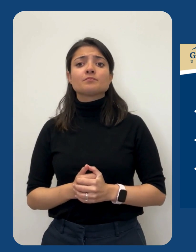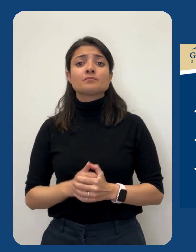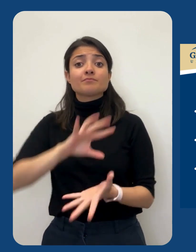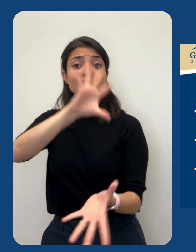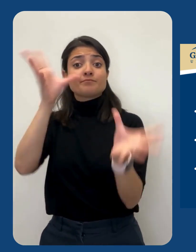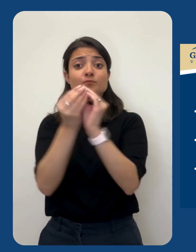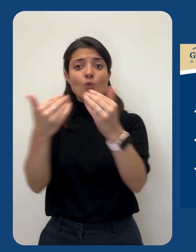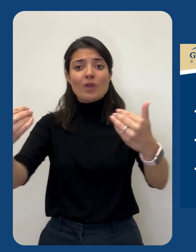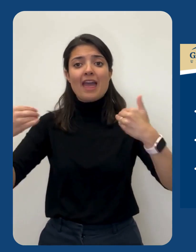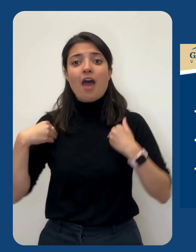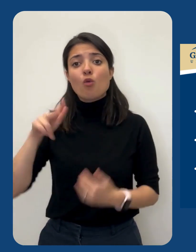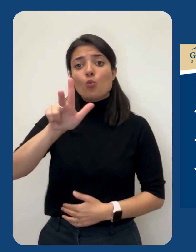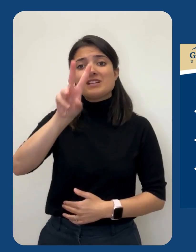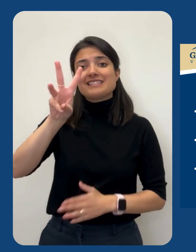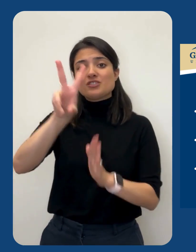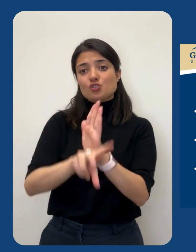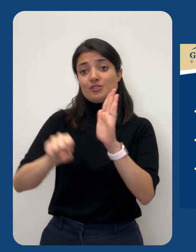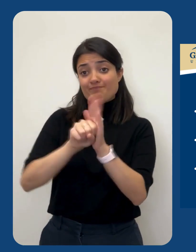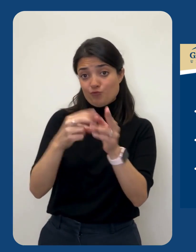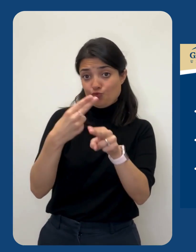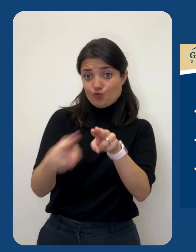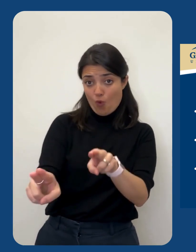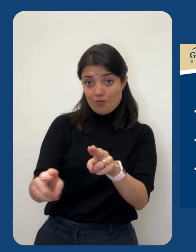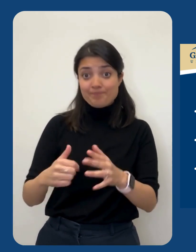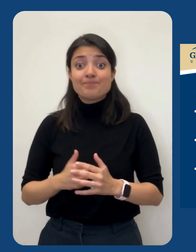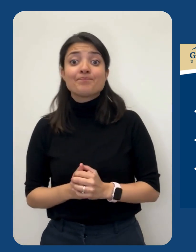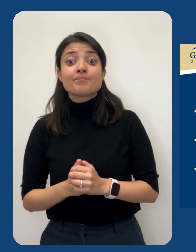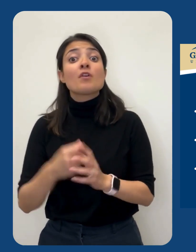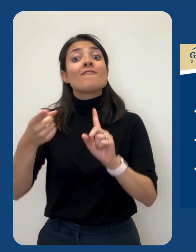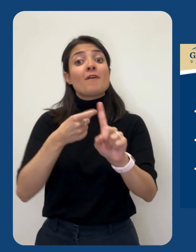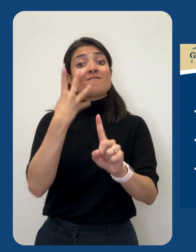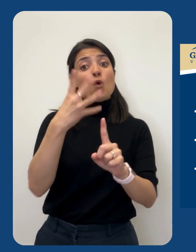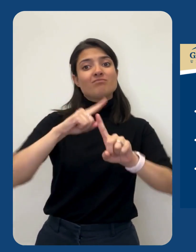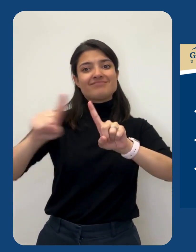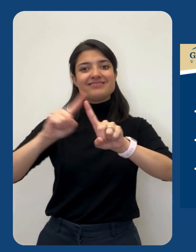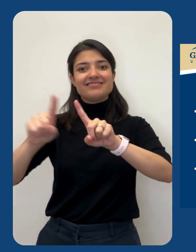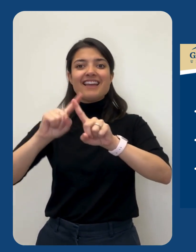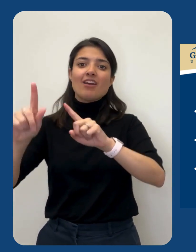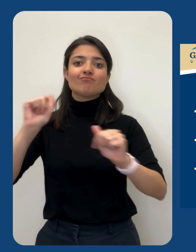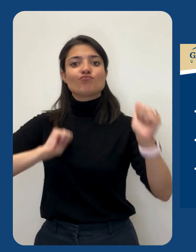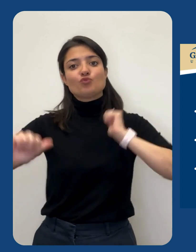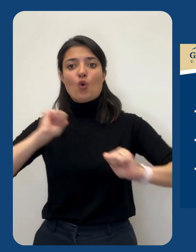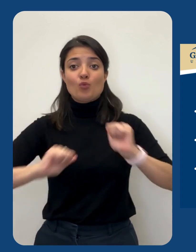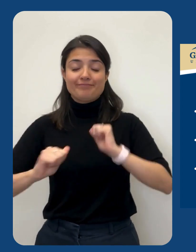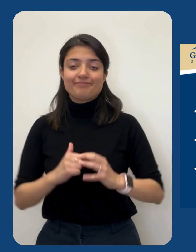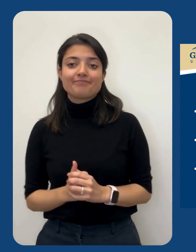In total, we had 36 short TV clips from four different shows.